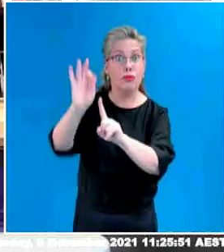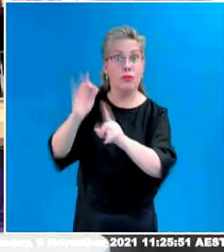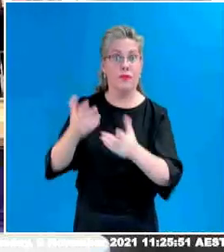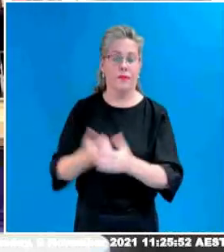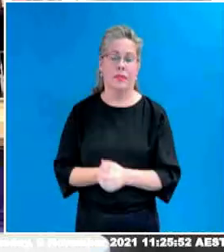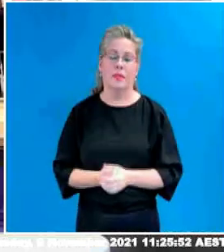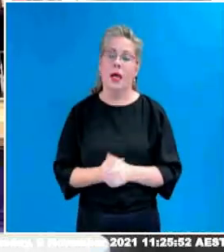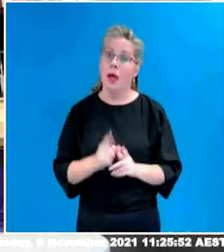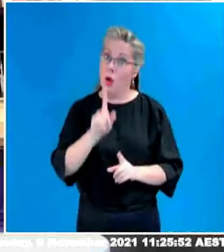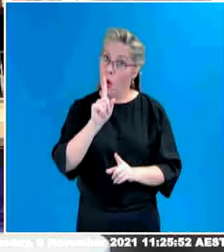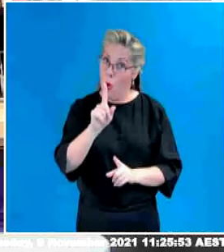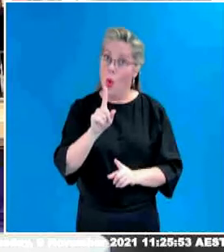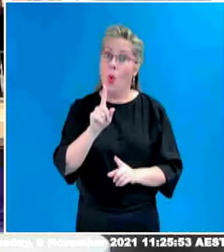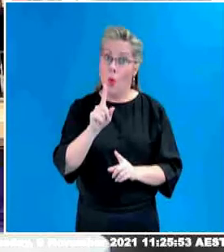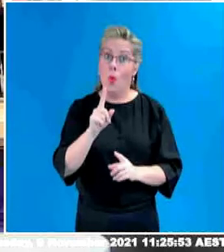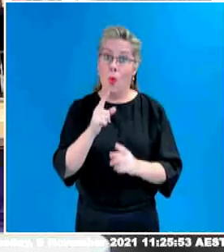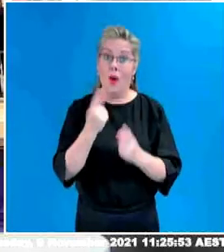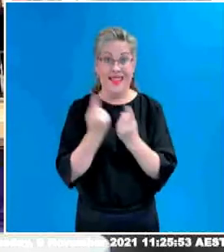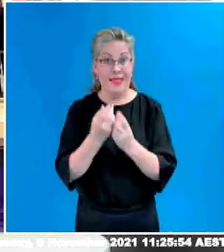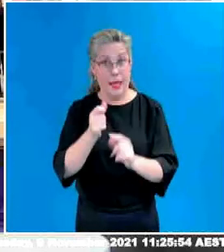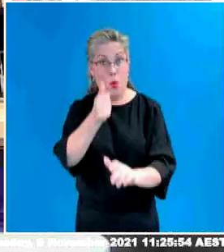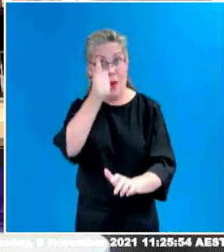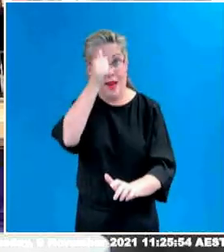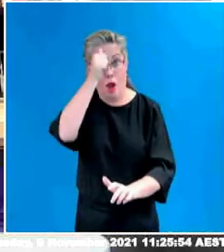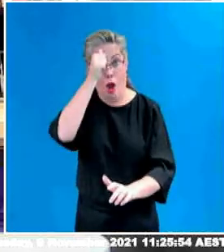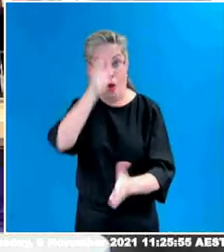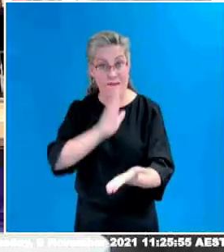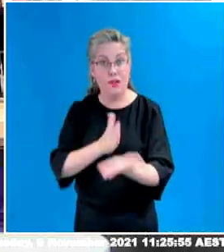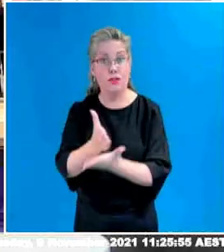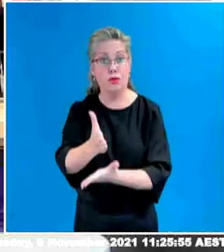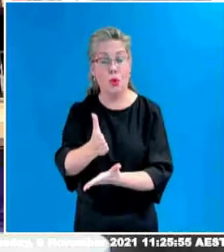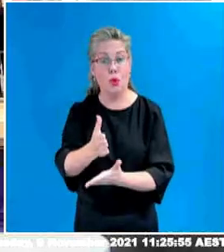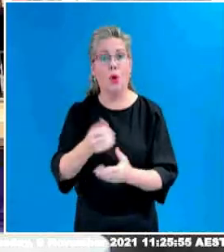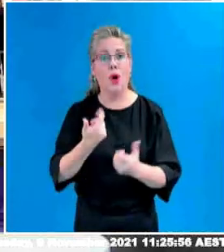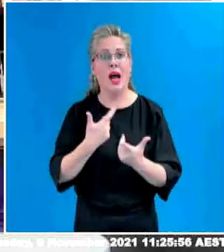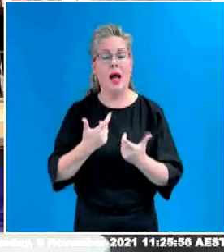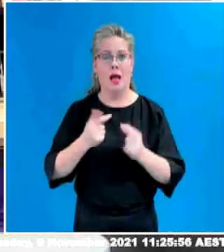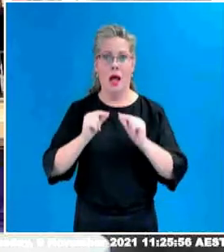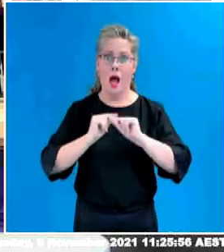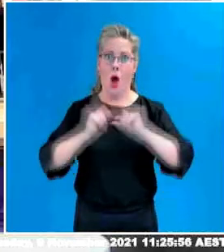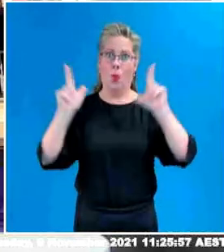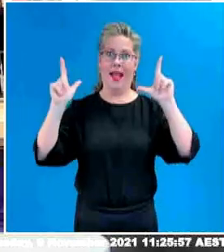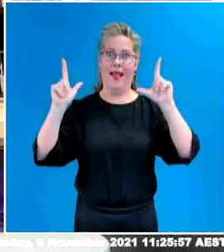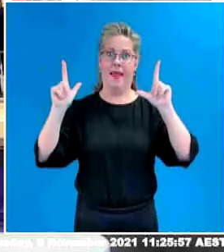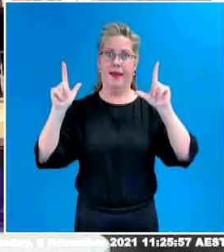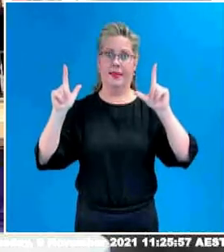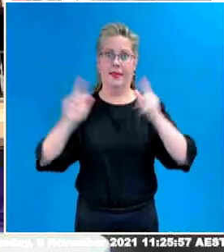educating companies around human rights, specifically the human rights that fall within modern slavery.